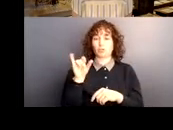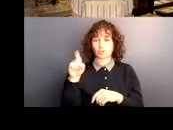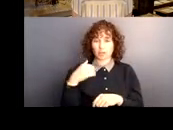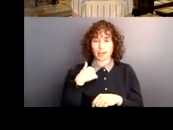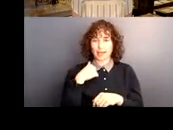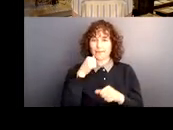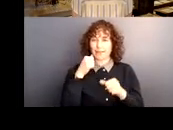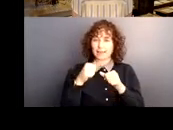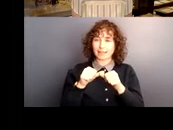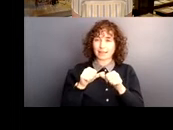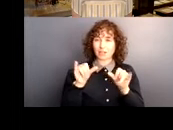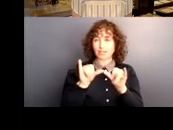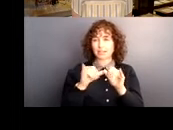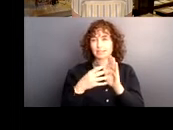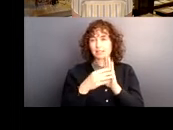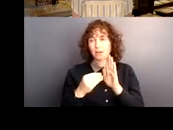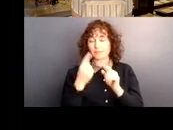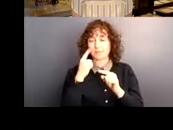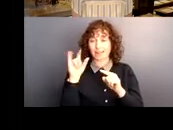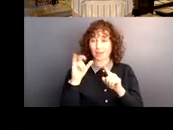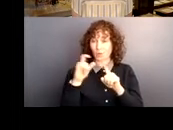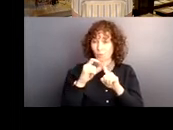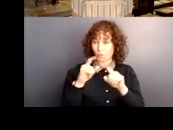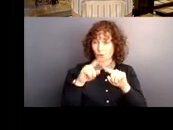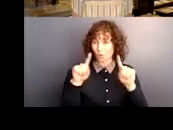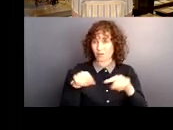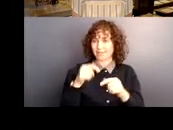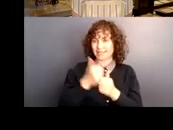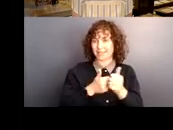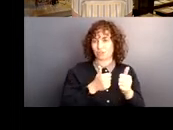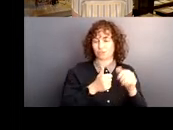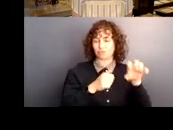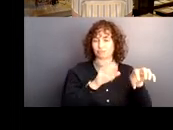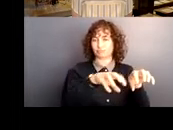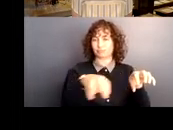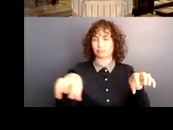like word walls and anchor charts at each workspace for easy access. I fly these mini anchor charts